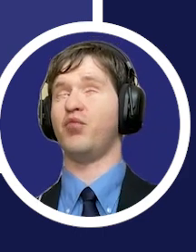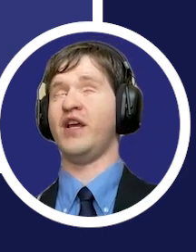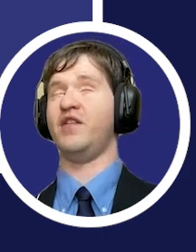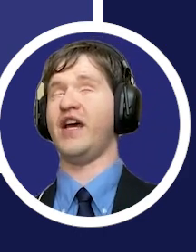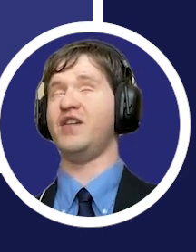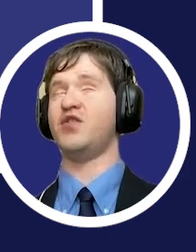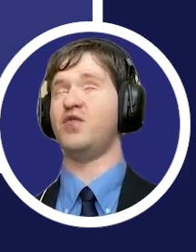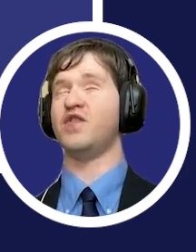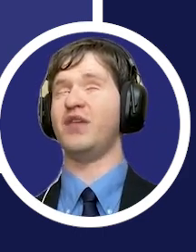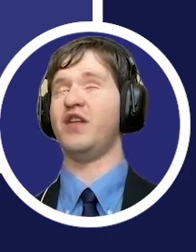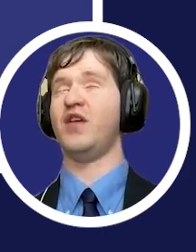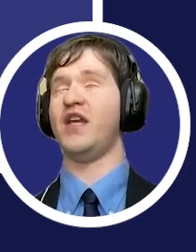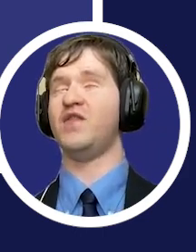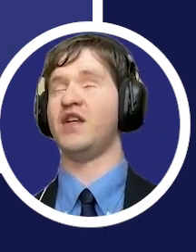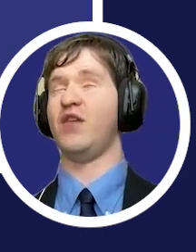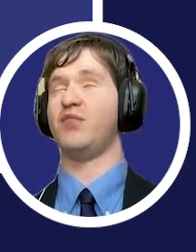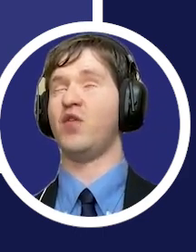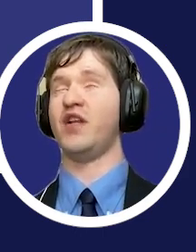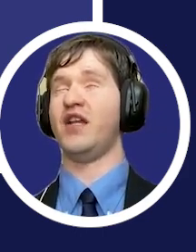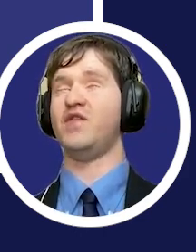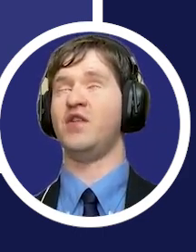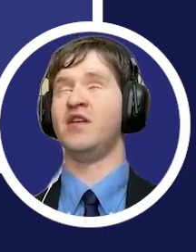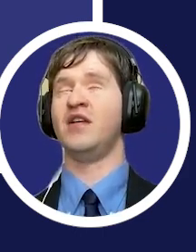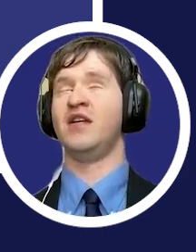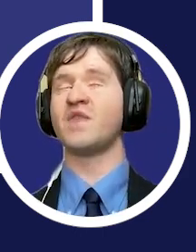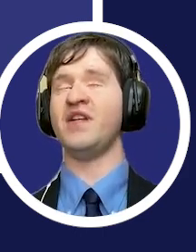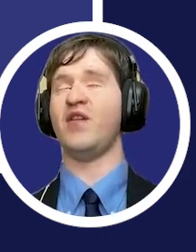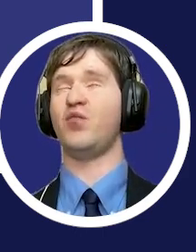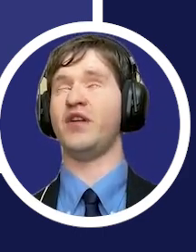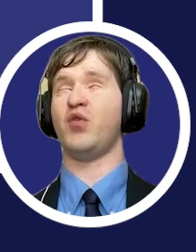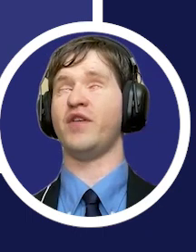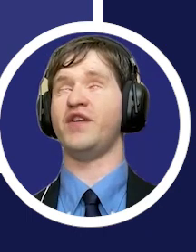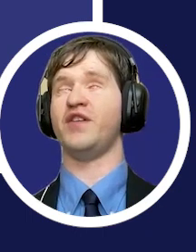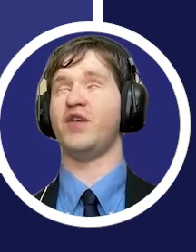bring light to disability rights and how important it is. Now one important thing to note